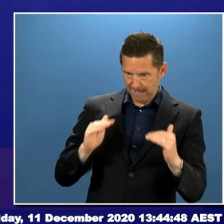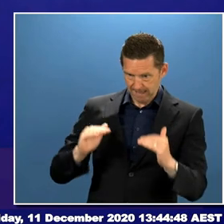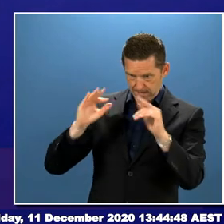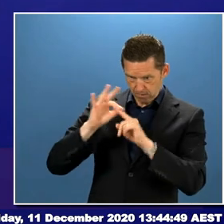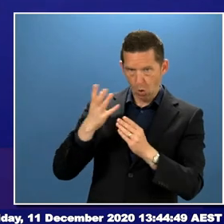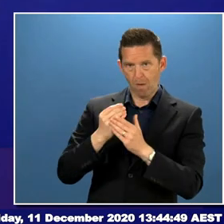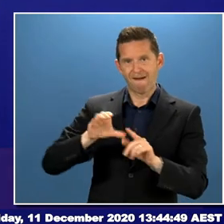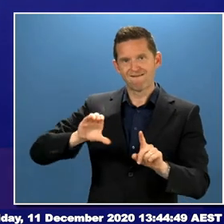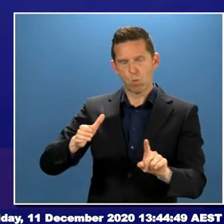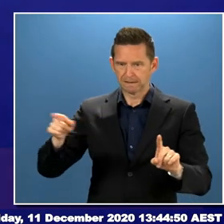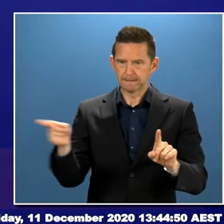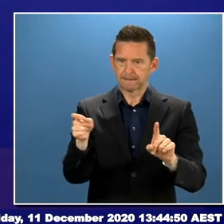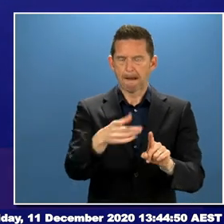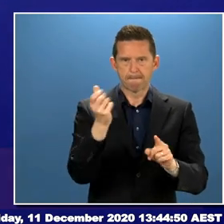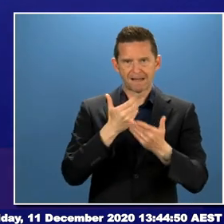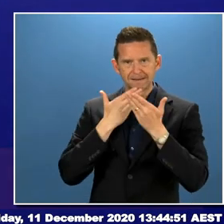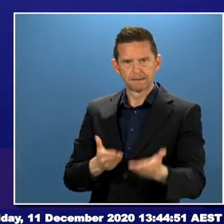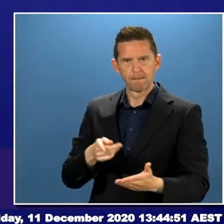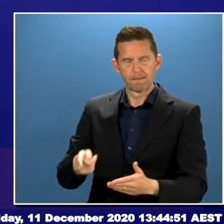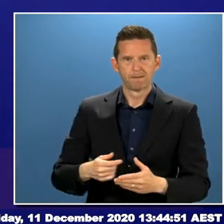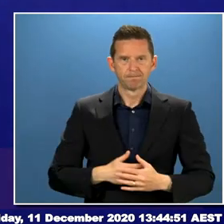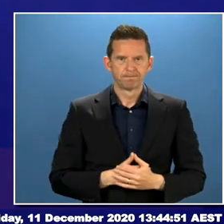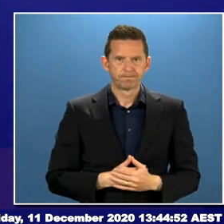We've heard evidence of the complexity of the interlocking systems of income,